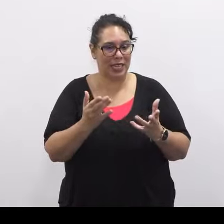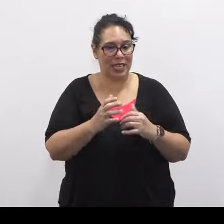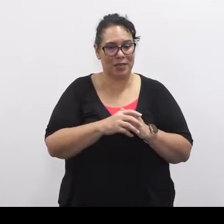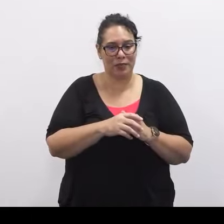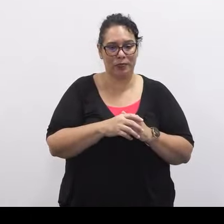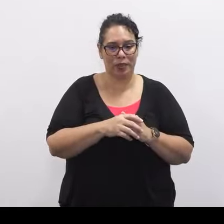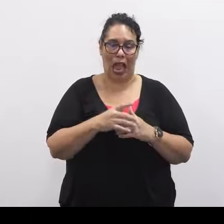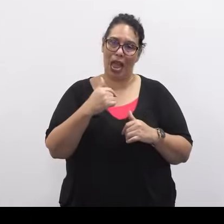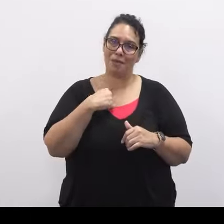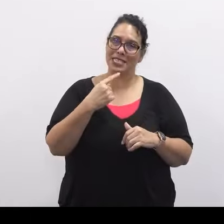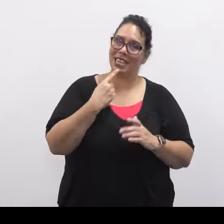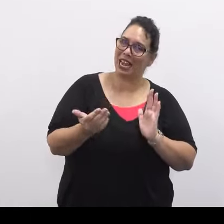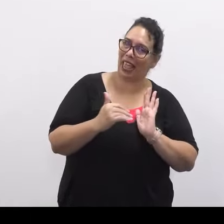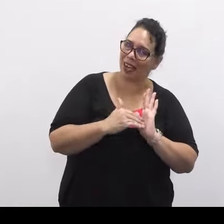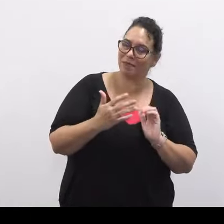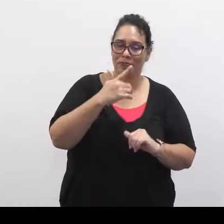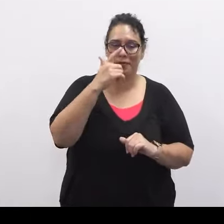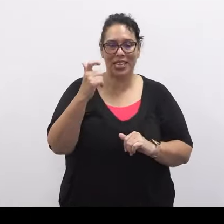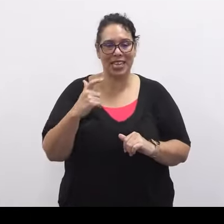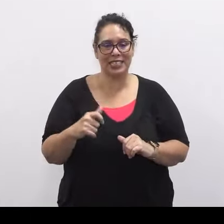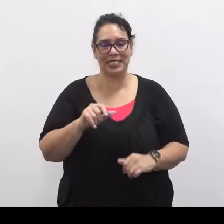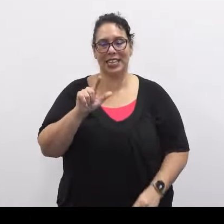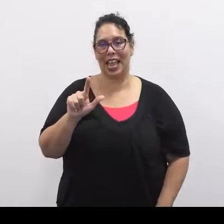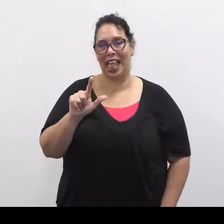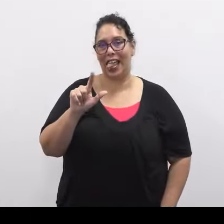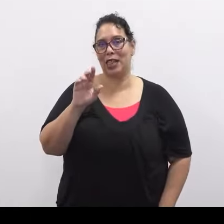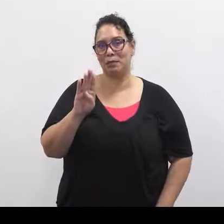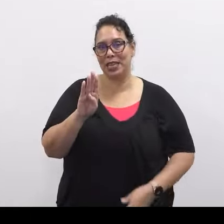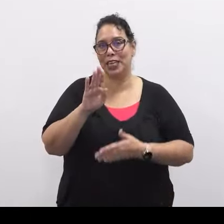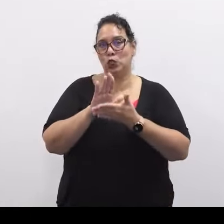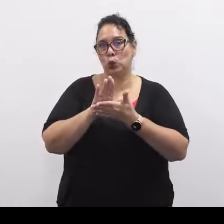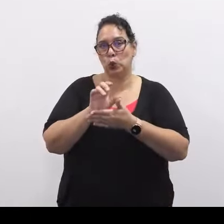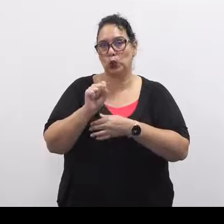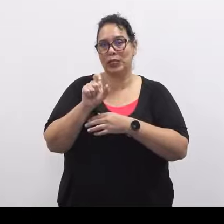but I'm gonna say it again because it is lBschools.net/redistricting.